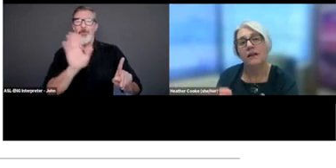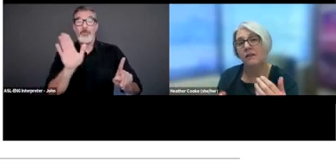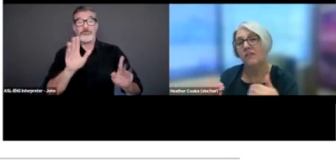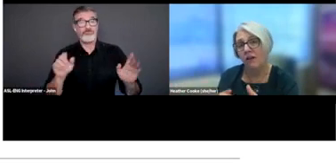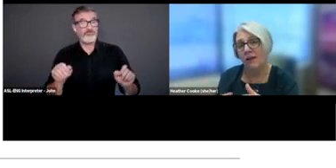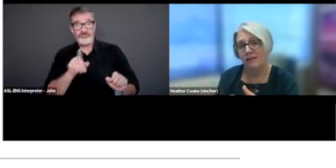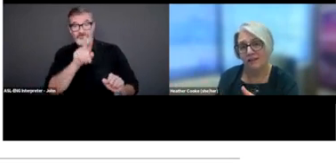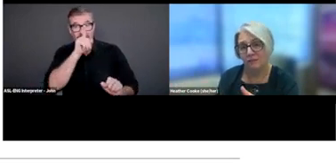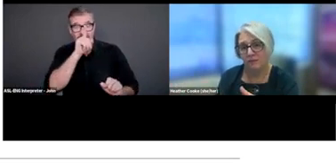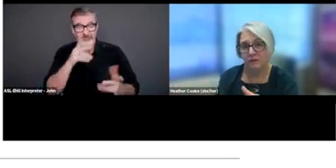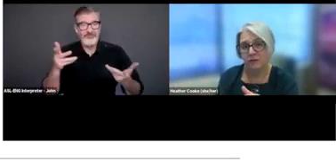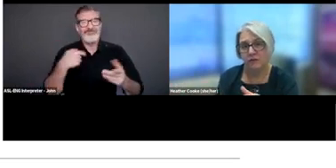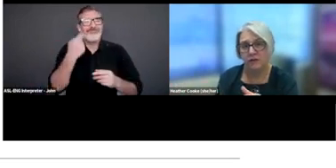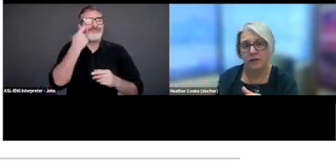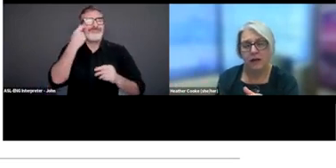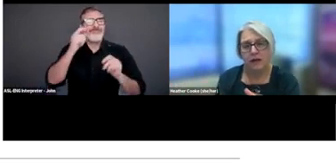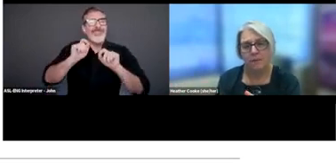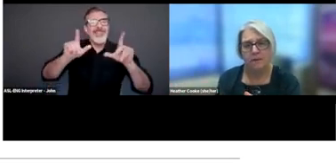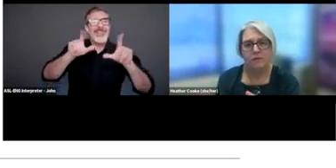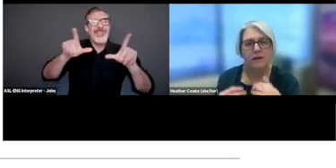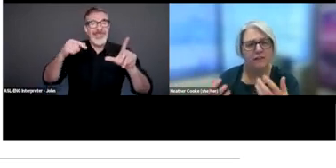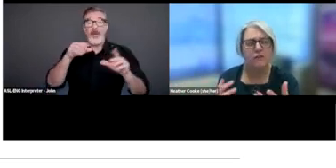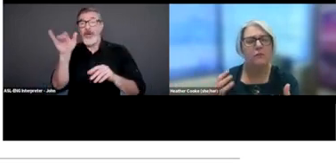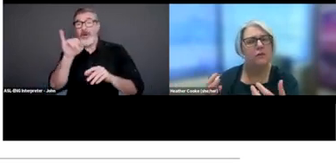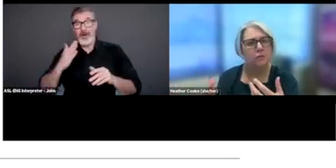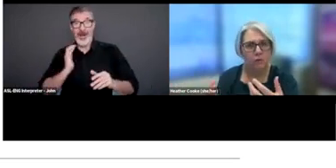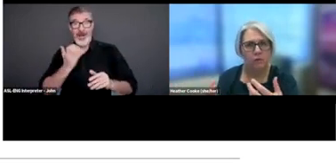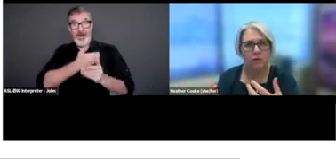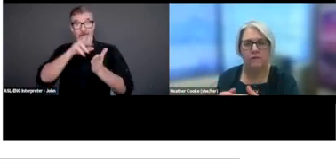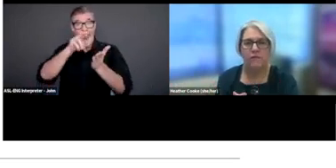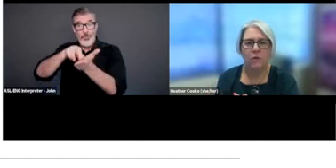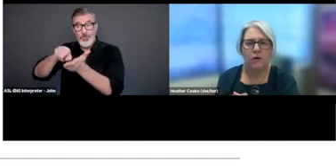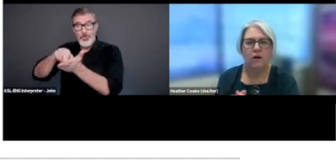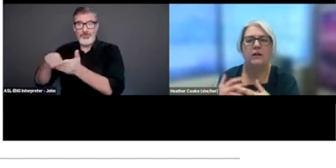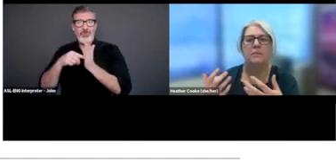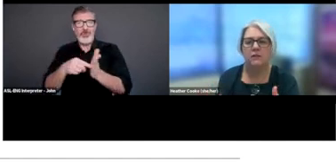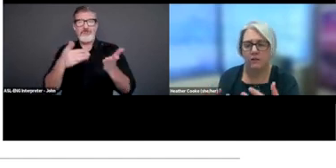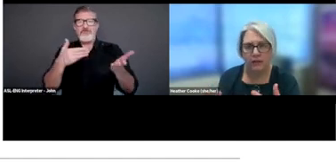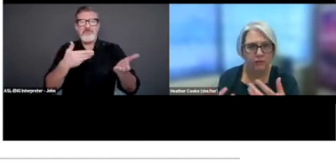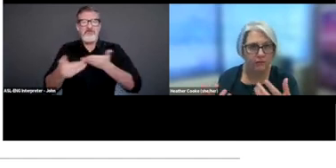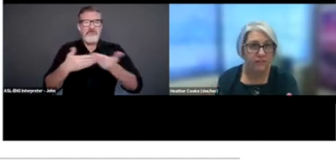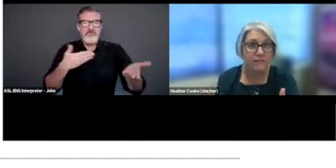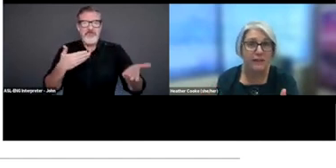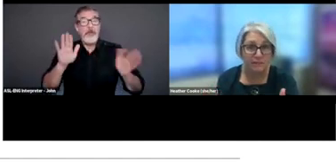aggression that we saw in this research. So I think there's a real role for occupational health and safety